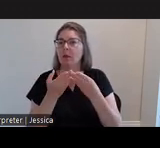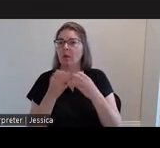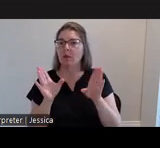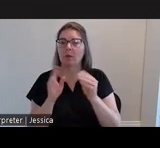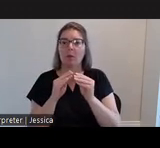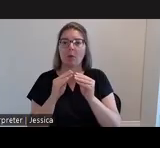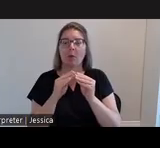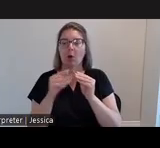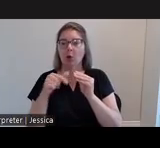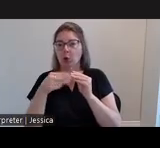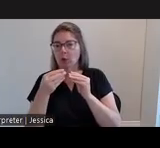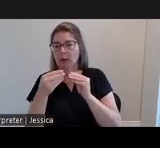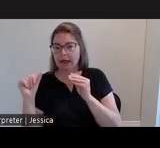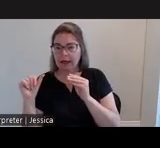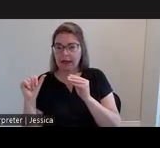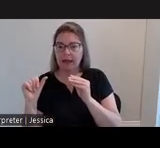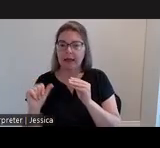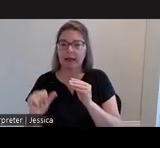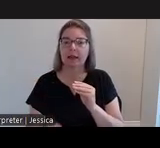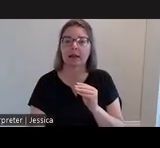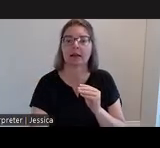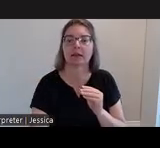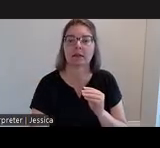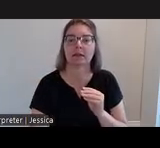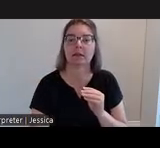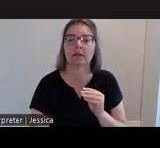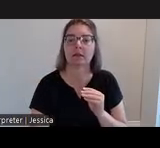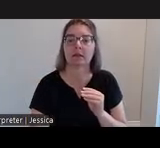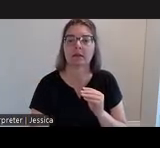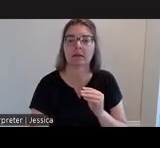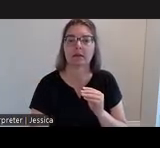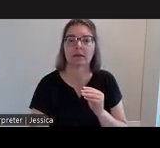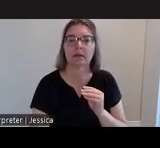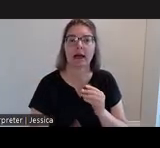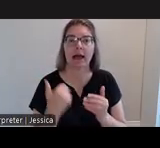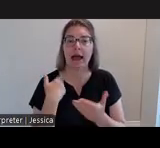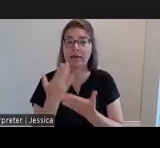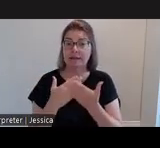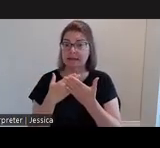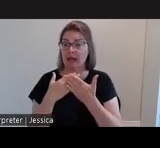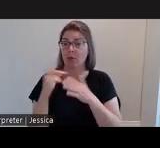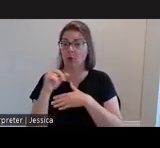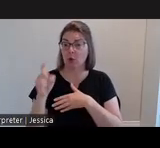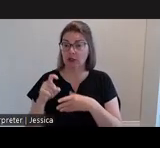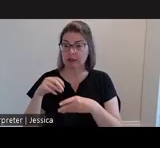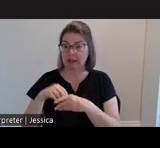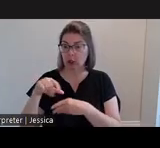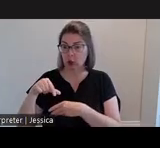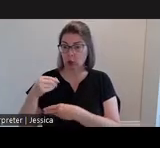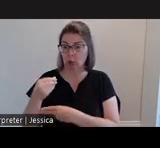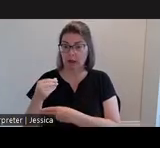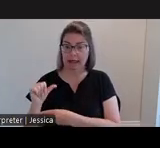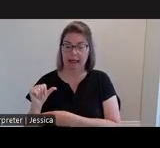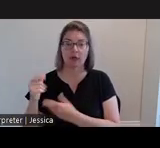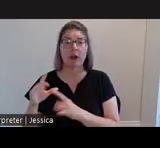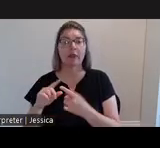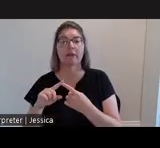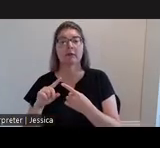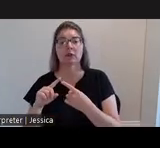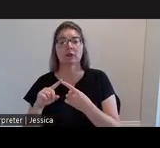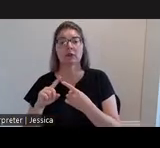There is a couple questions already sort of in the... Q&A section. Uh, the first of which is, "Could you elaborate